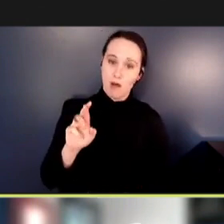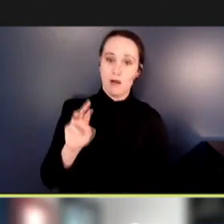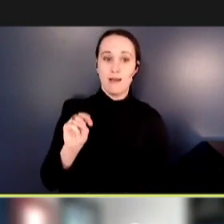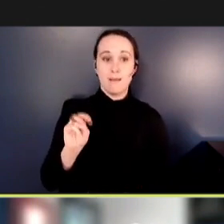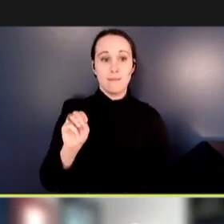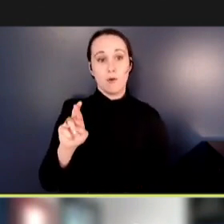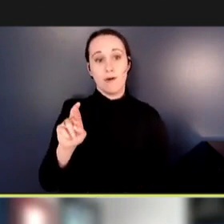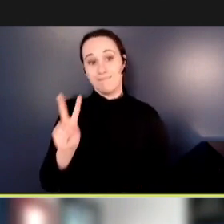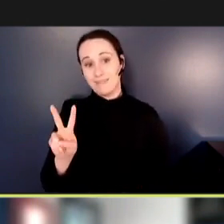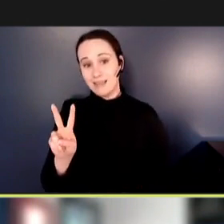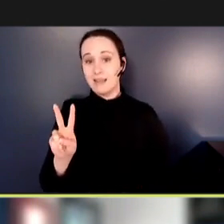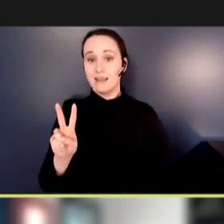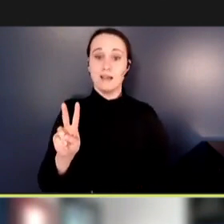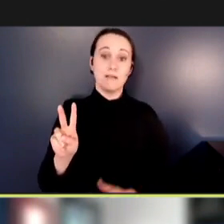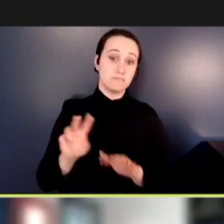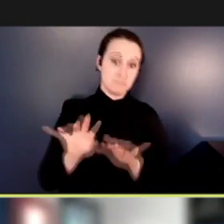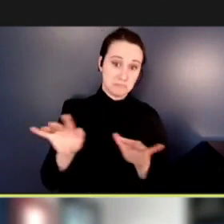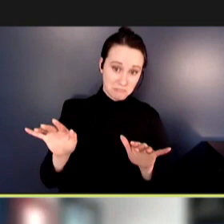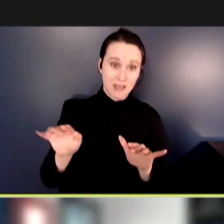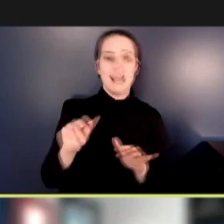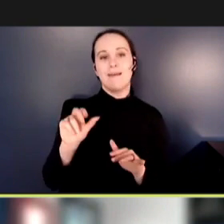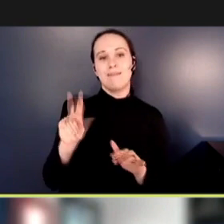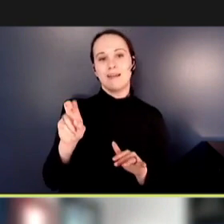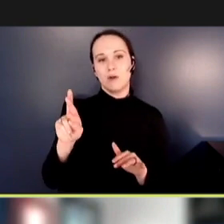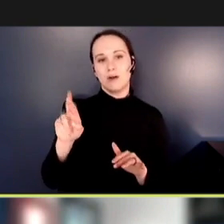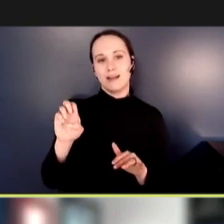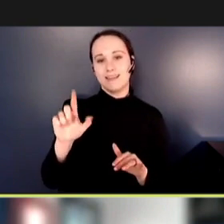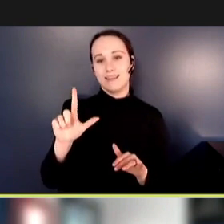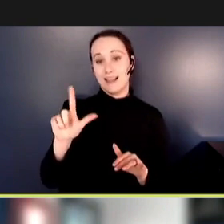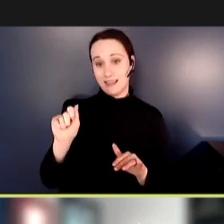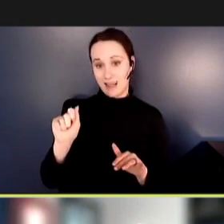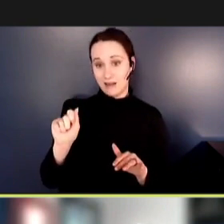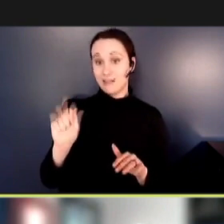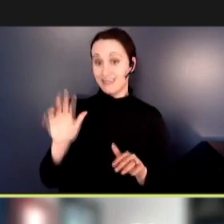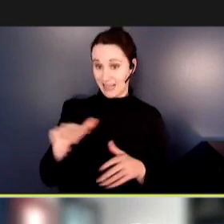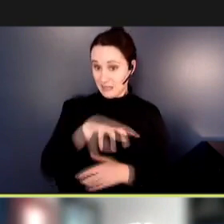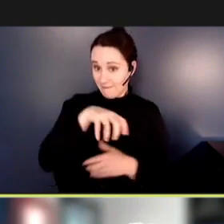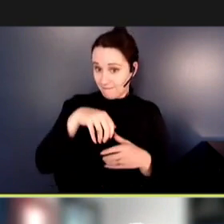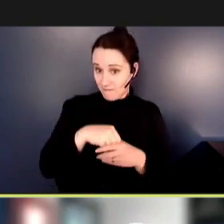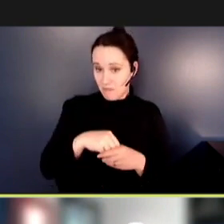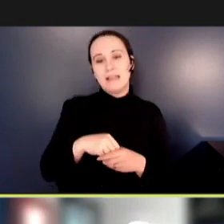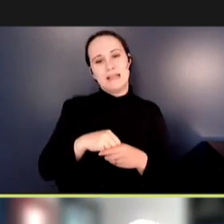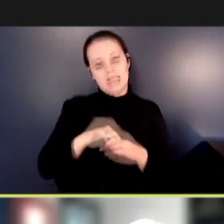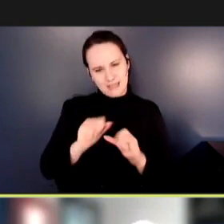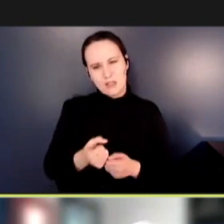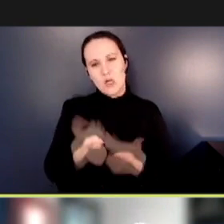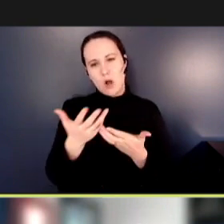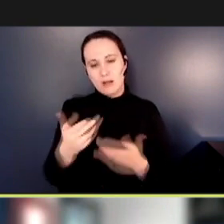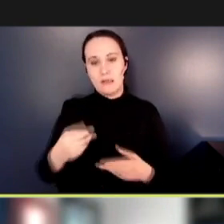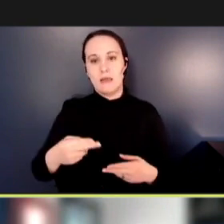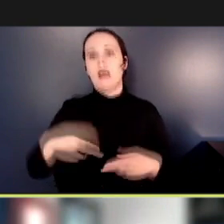the ProQuad, and the varicella vaccine can also cause hypersensitivity to some children. Those